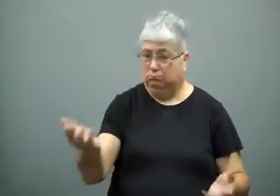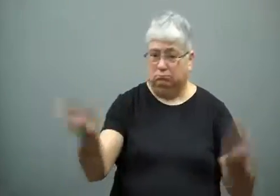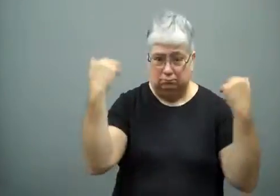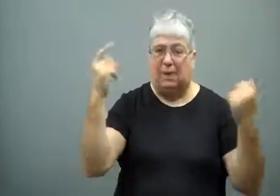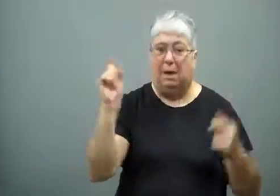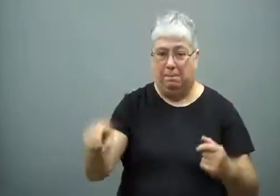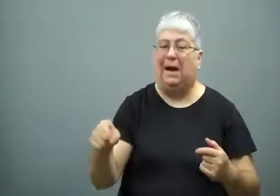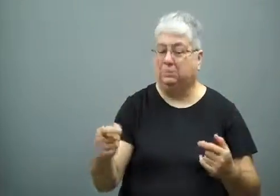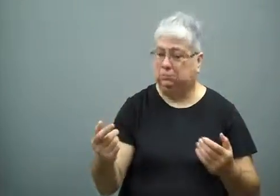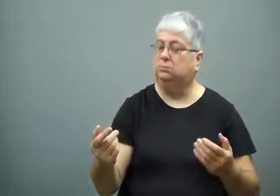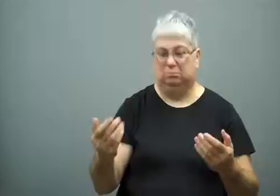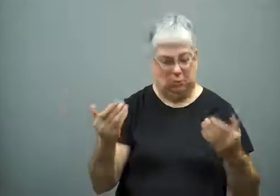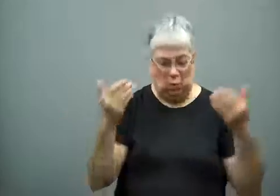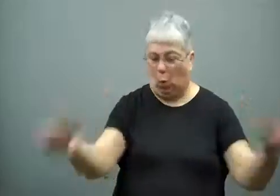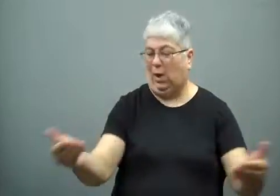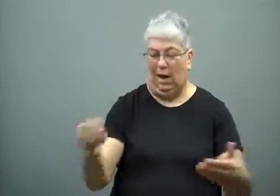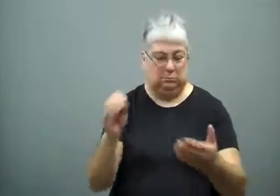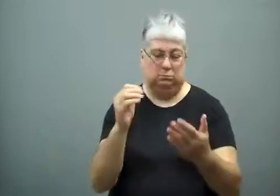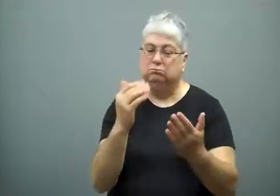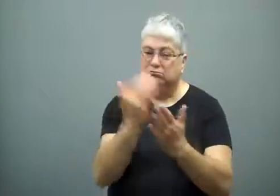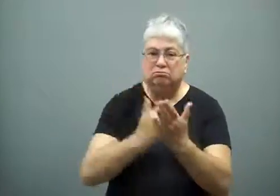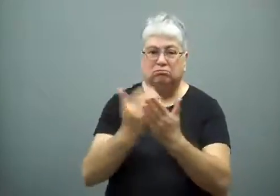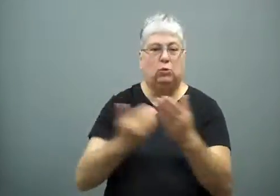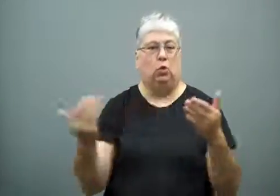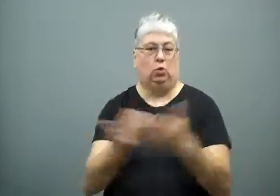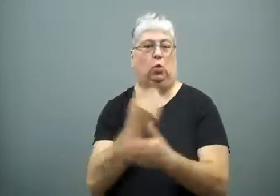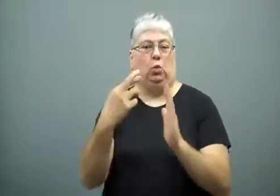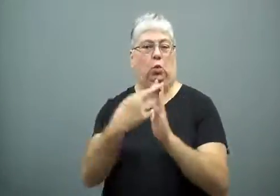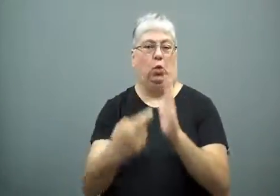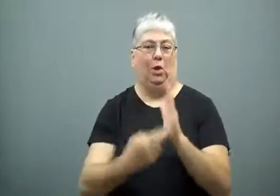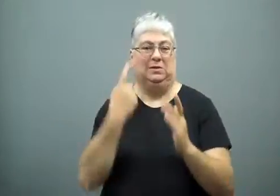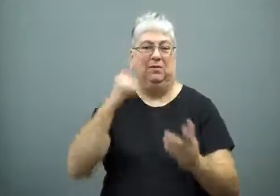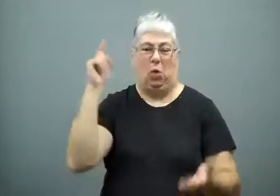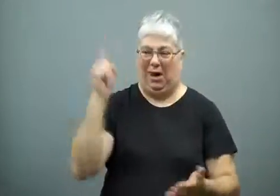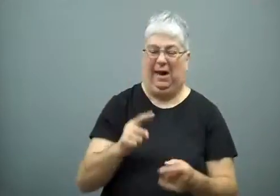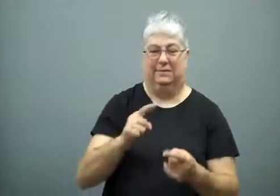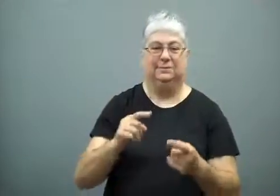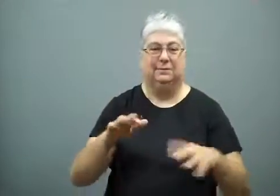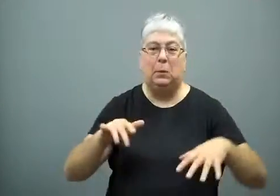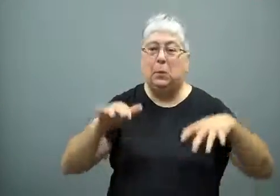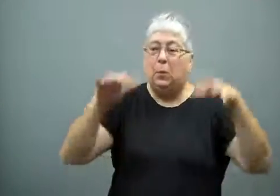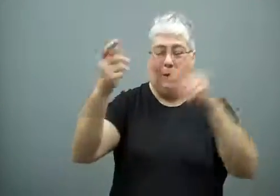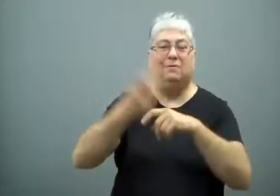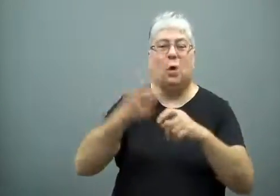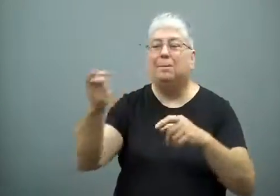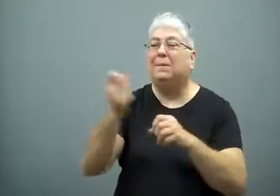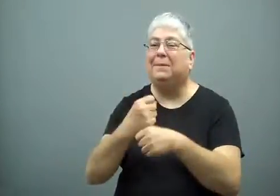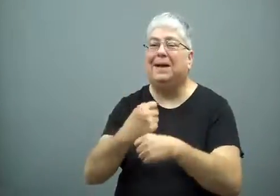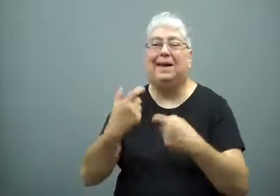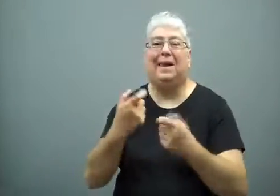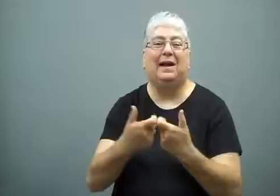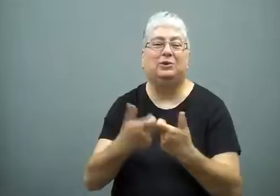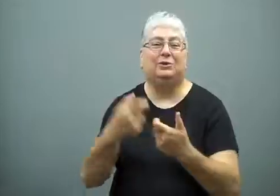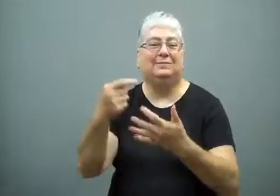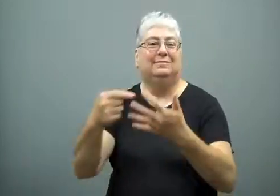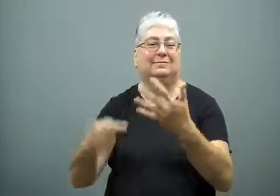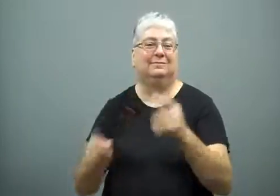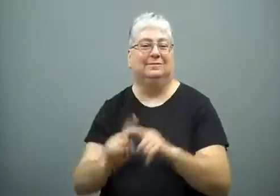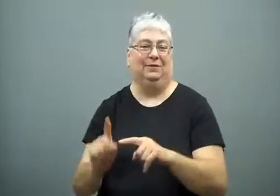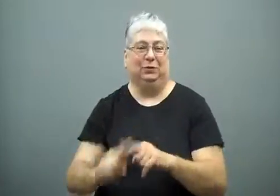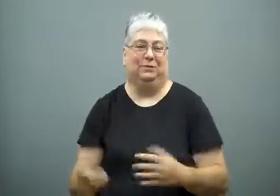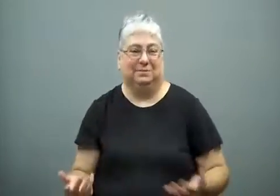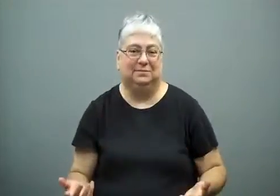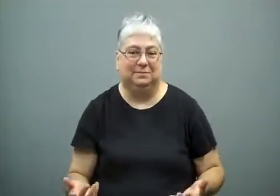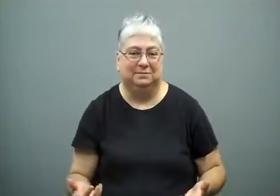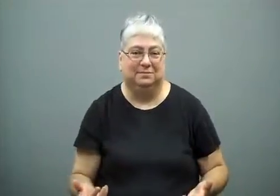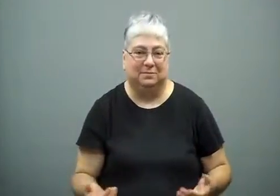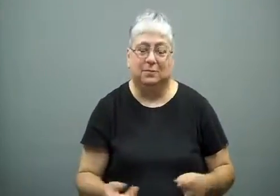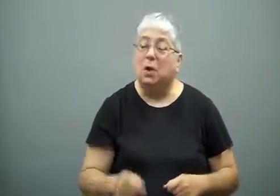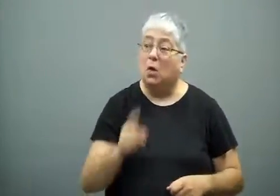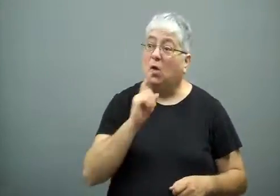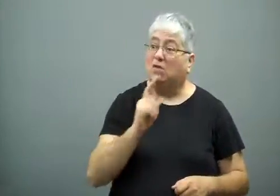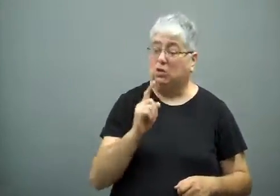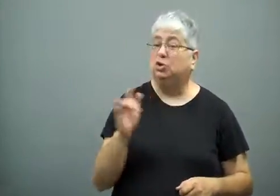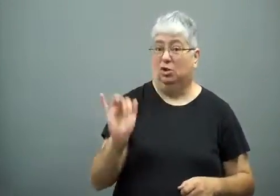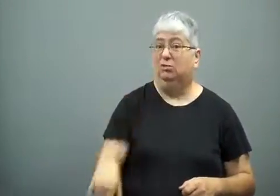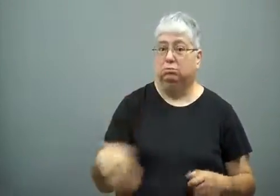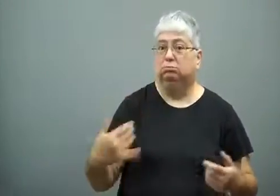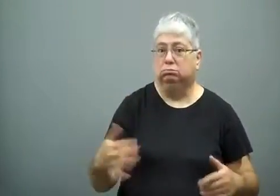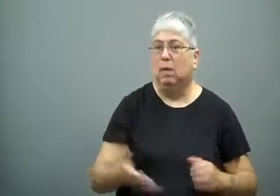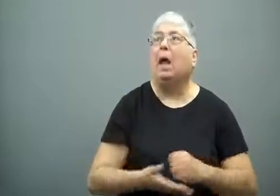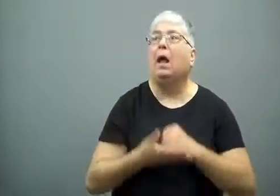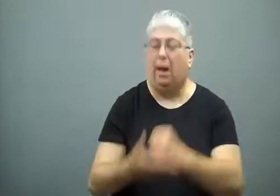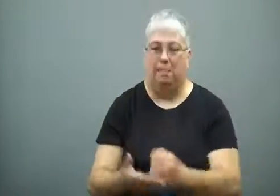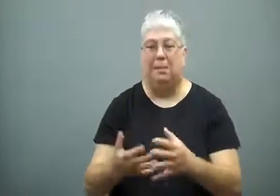to come up with new rules and regulations limiting carbon emissions